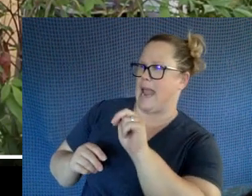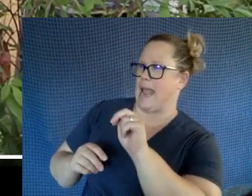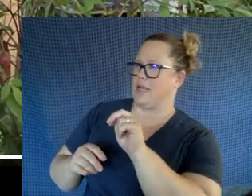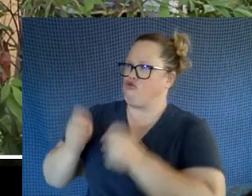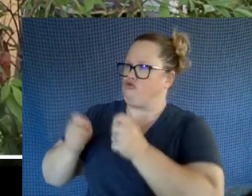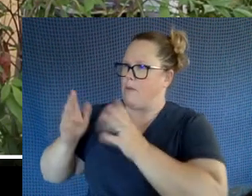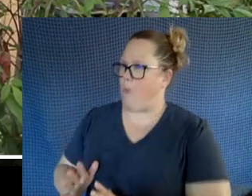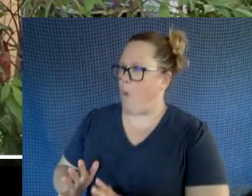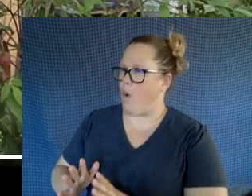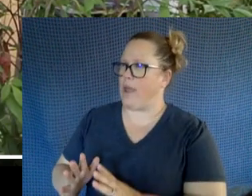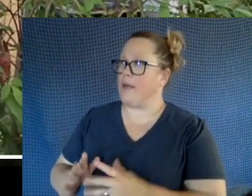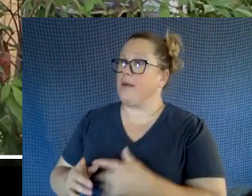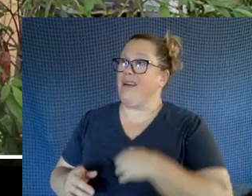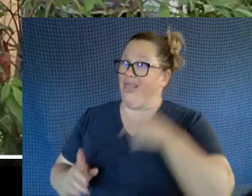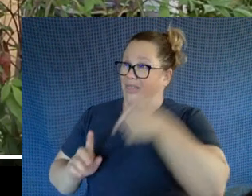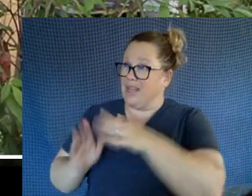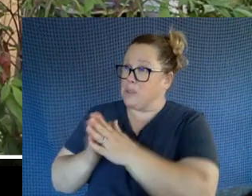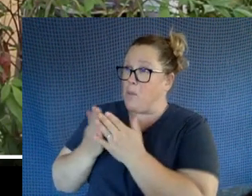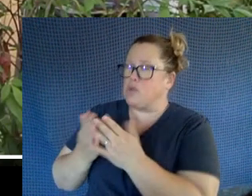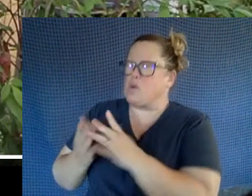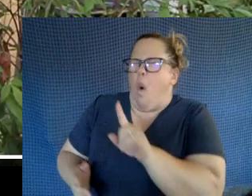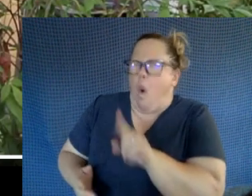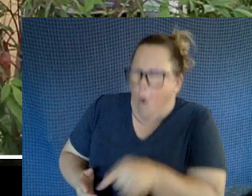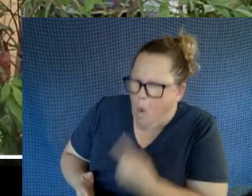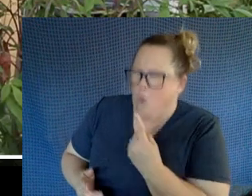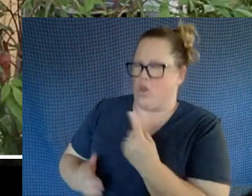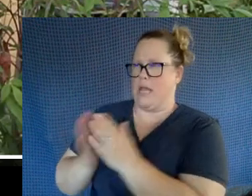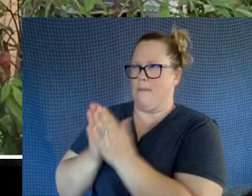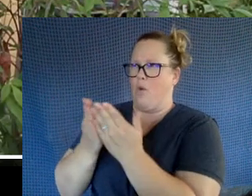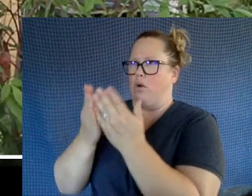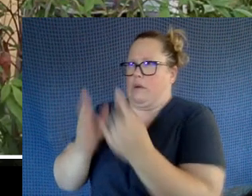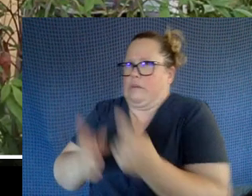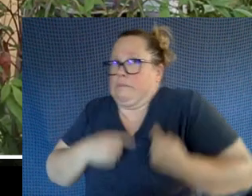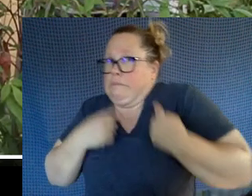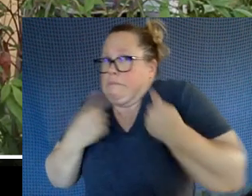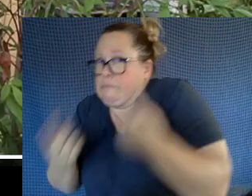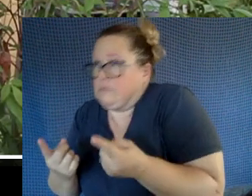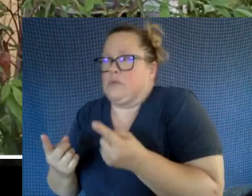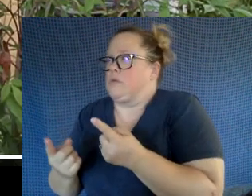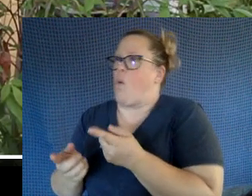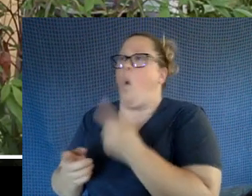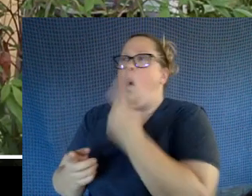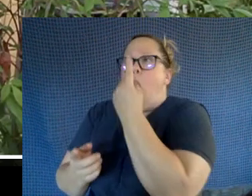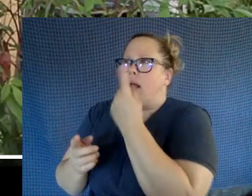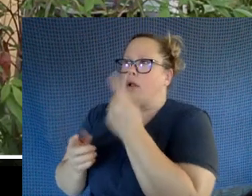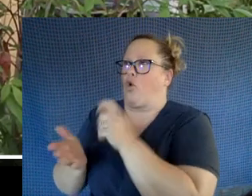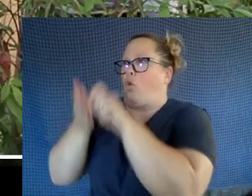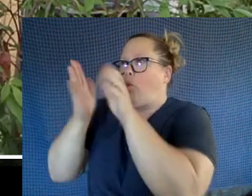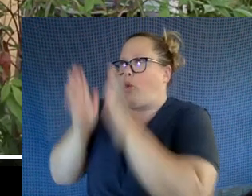that was written and illustrated by Romare Bearden. Oh my gosh so the artist that we